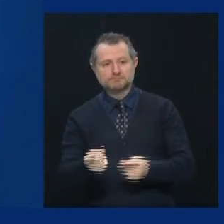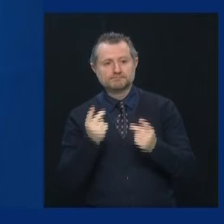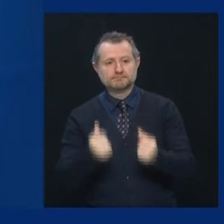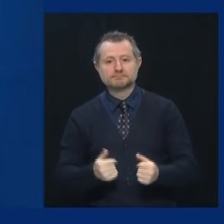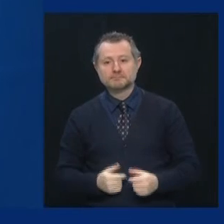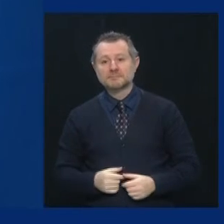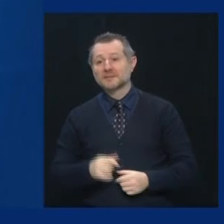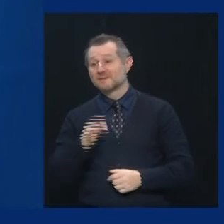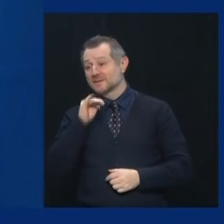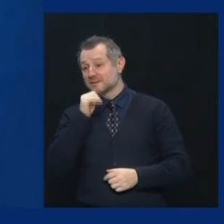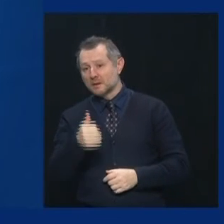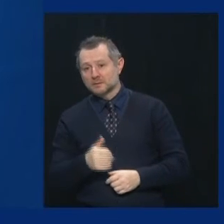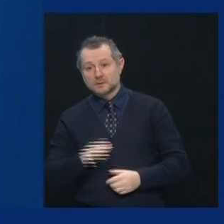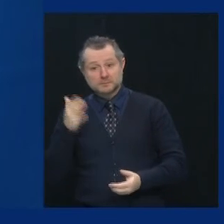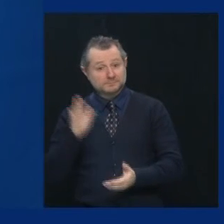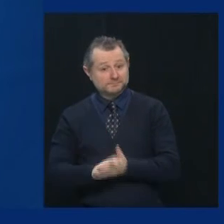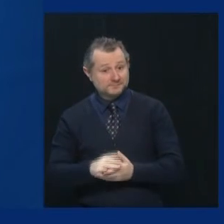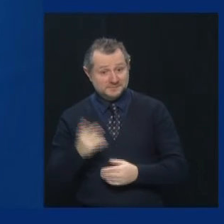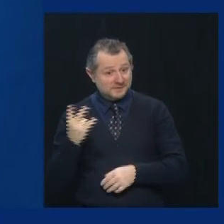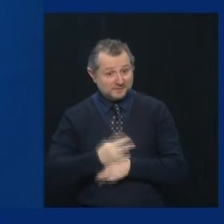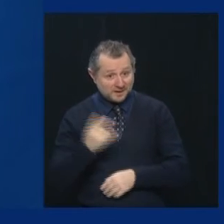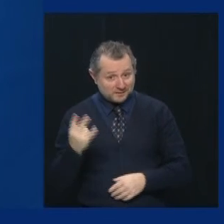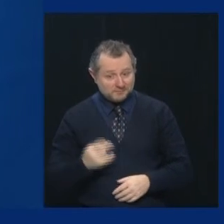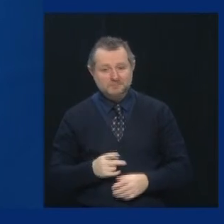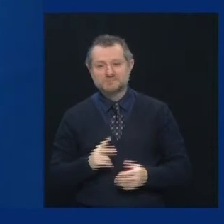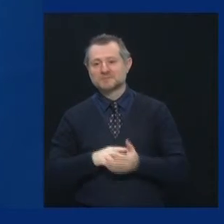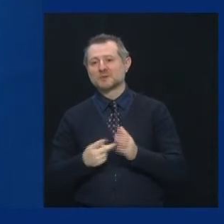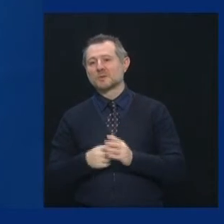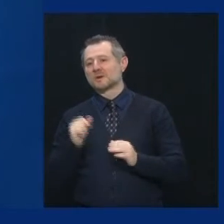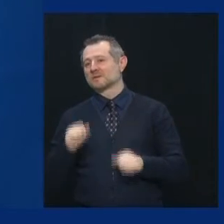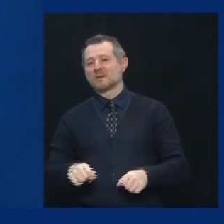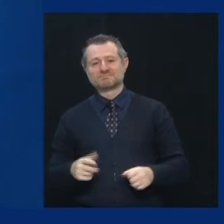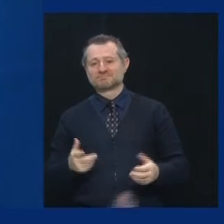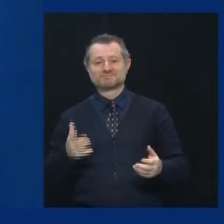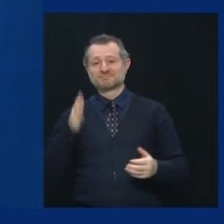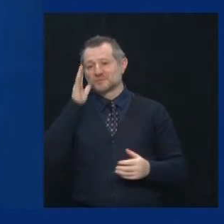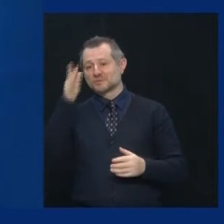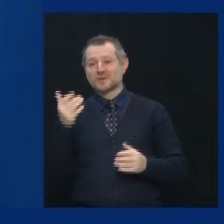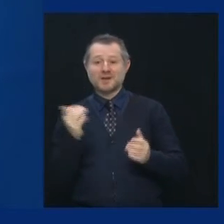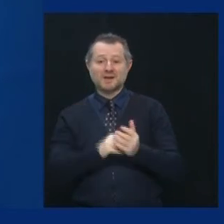GOING FORWARD THEY HAVE TO USE THE ALLOCATION WITHIN SEVEN